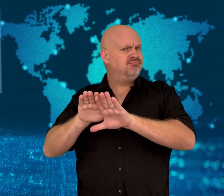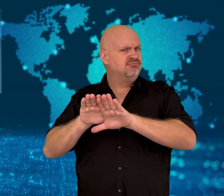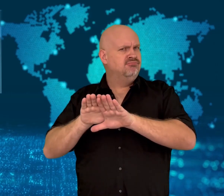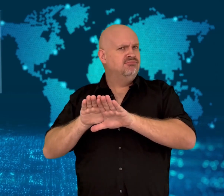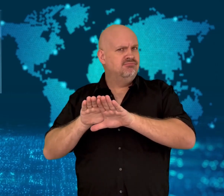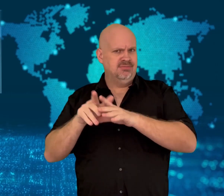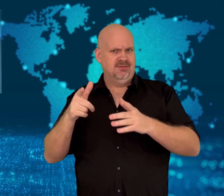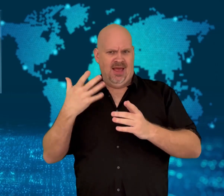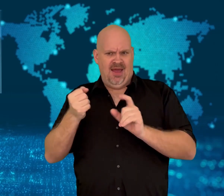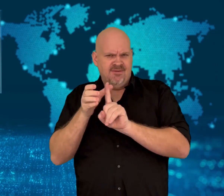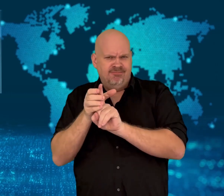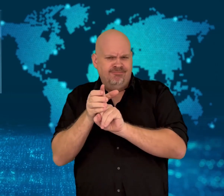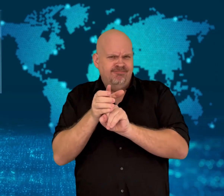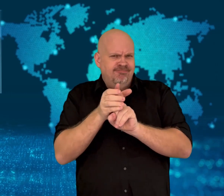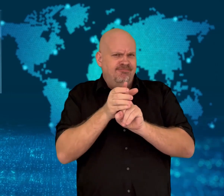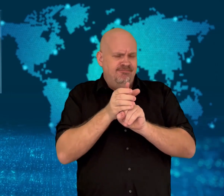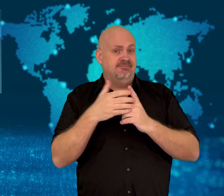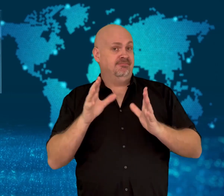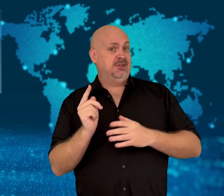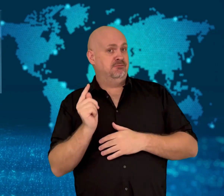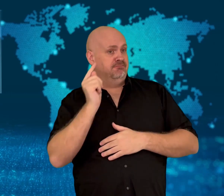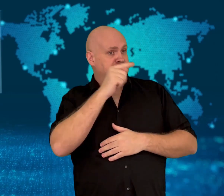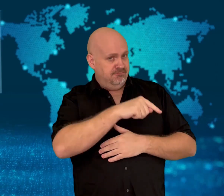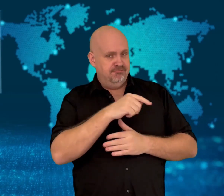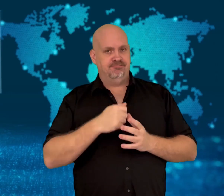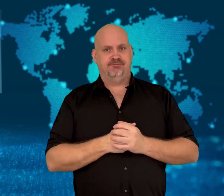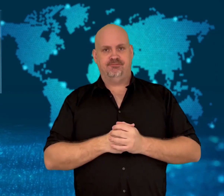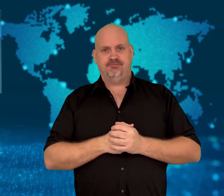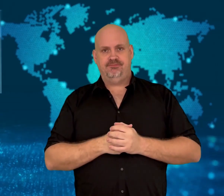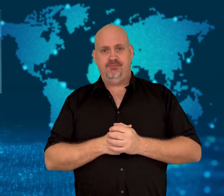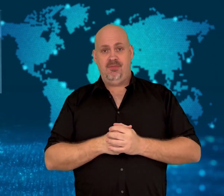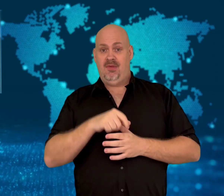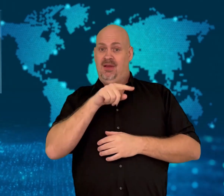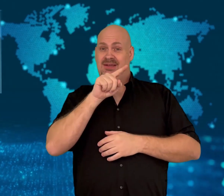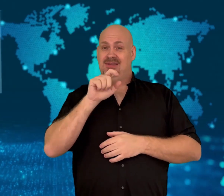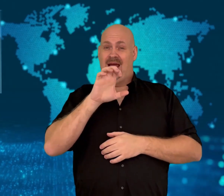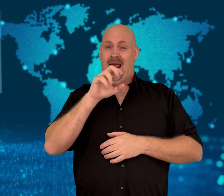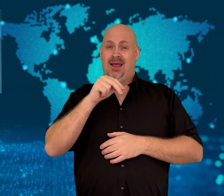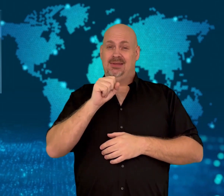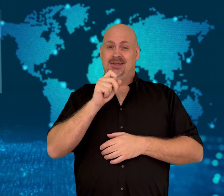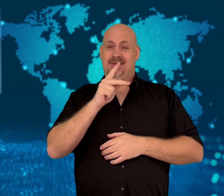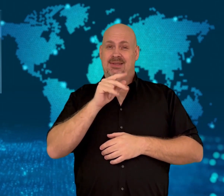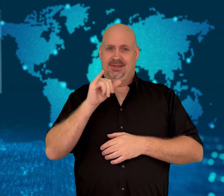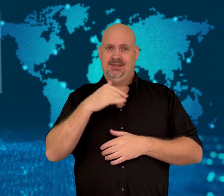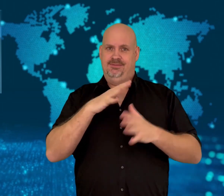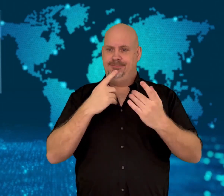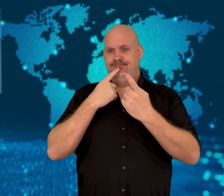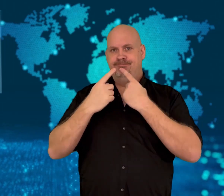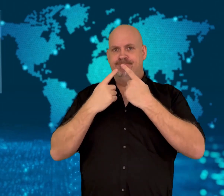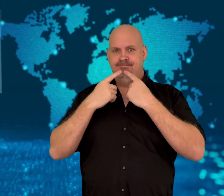Zelensky spoke with President Duda last week, urging his allies to send planes